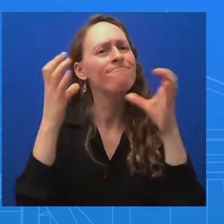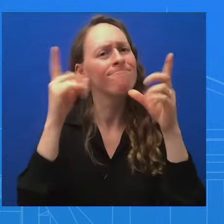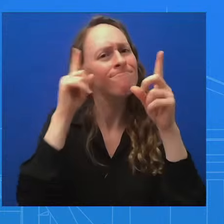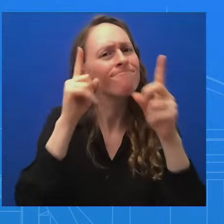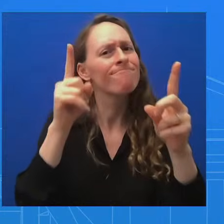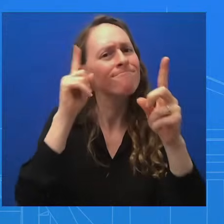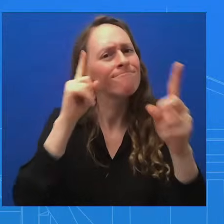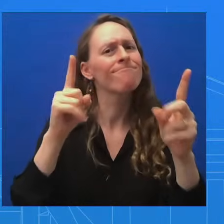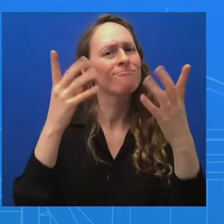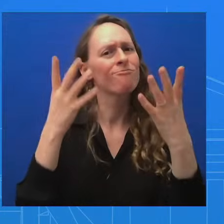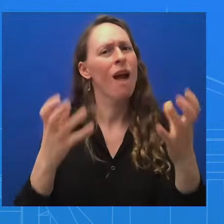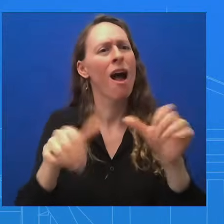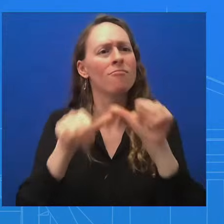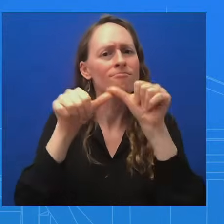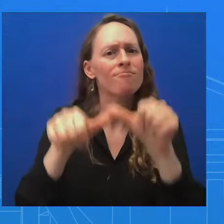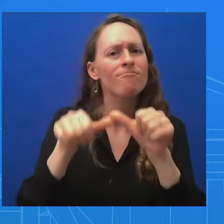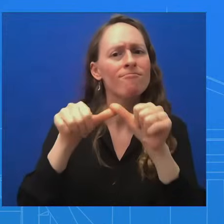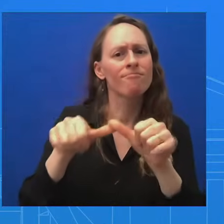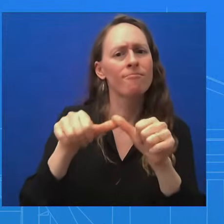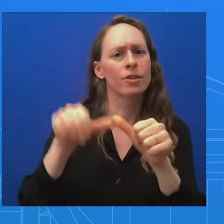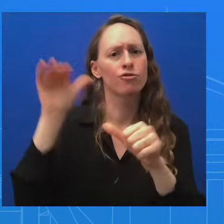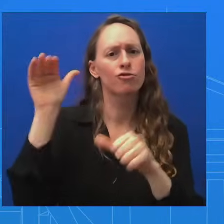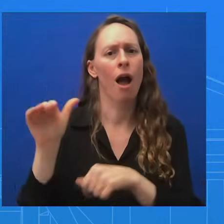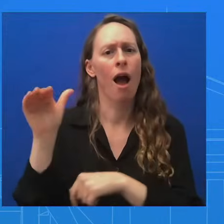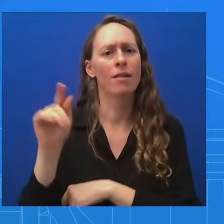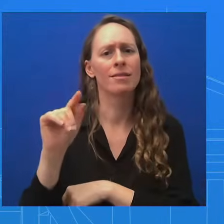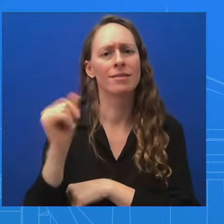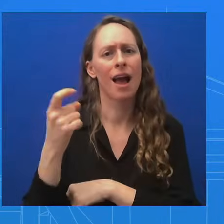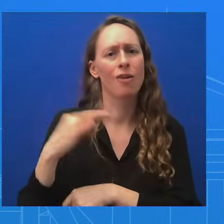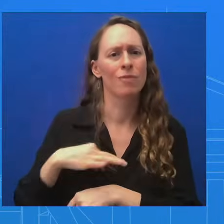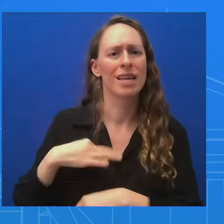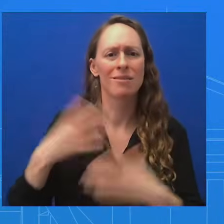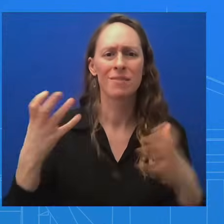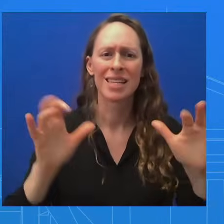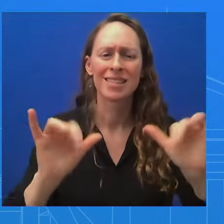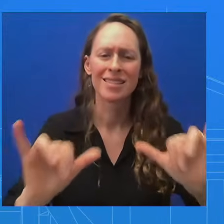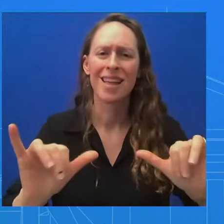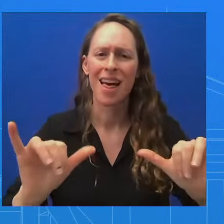And so, that is important. But we are pleased that the House and Ways and Means --